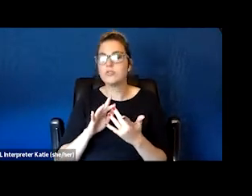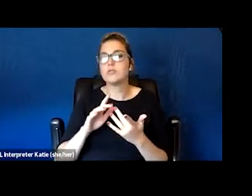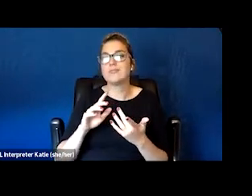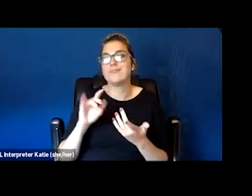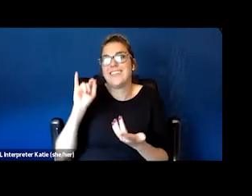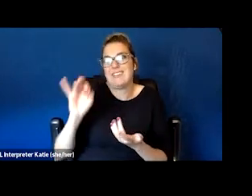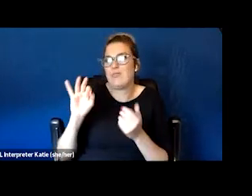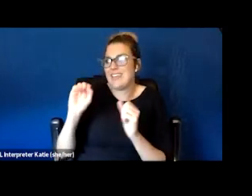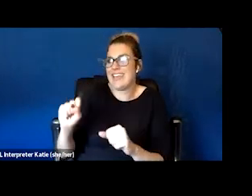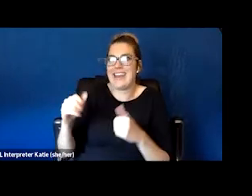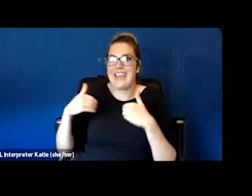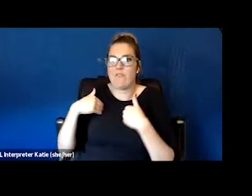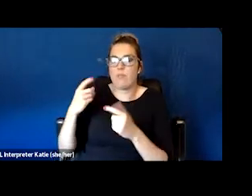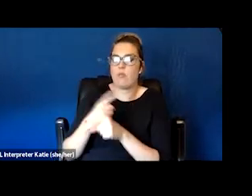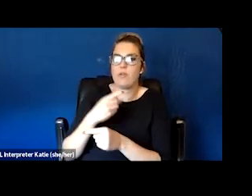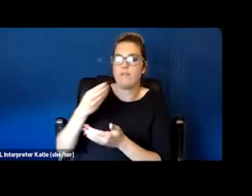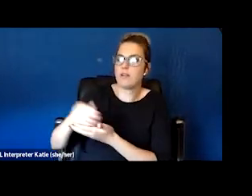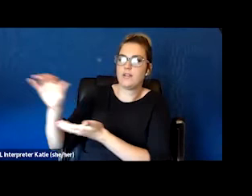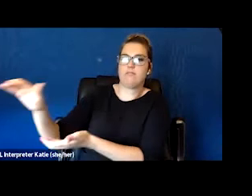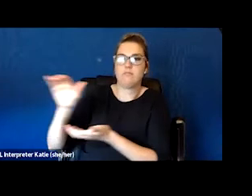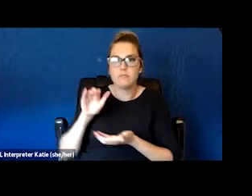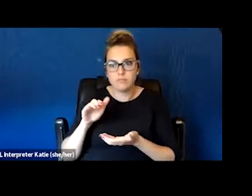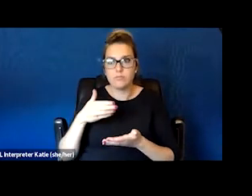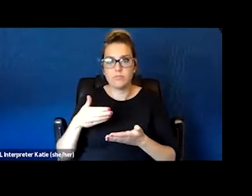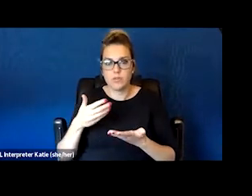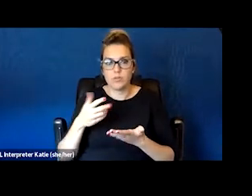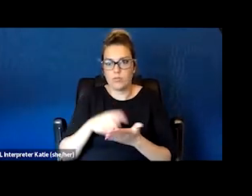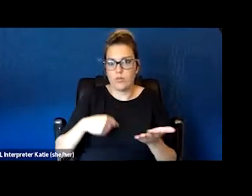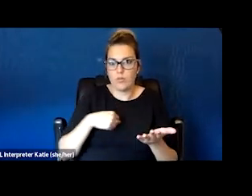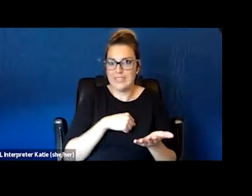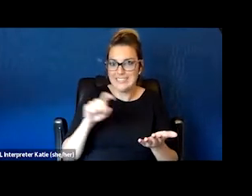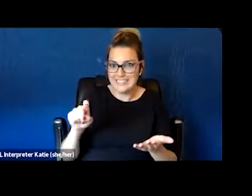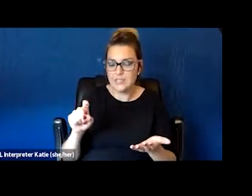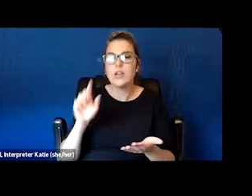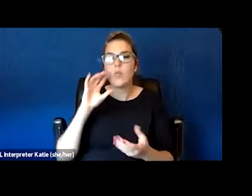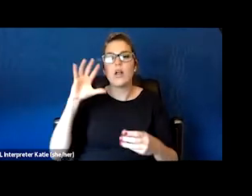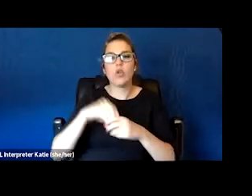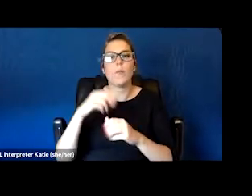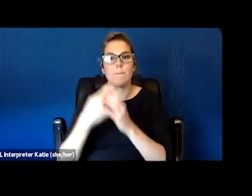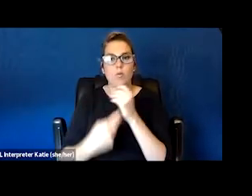is this type of model of outreach. It includes the peer support, but it also has a clinical component.